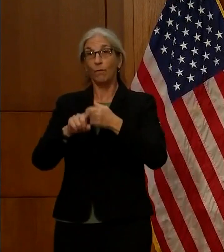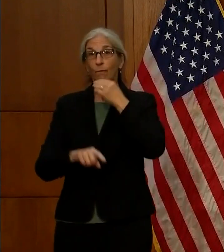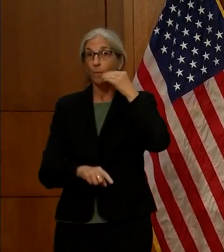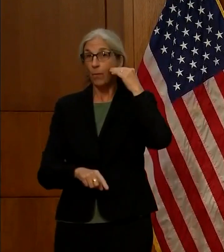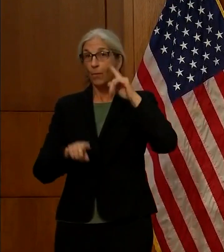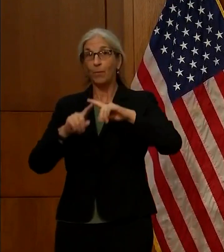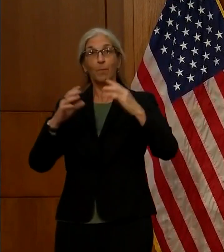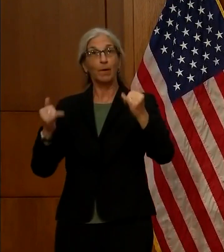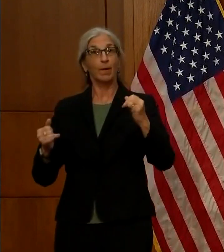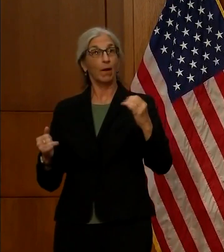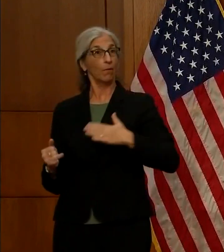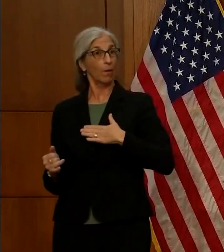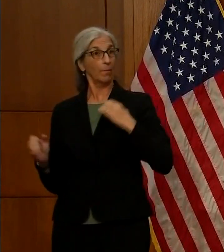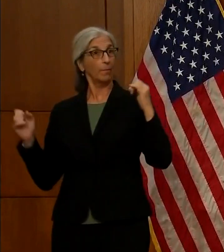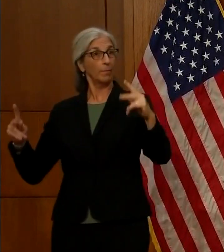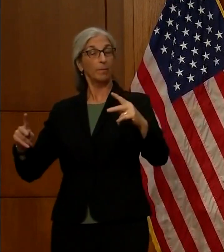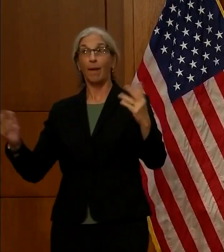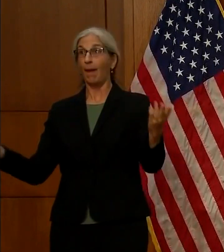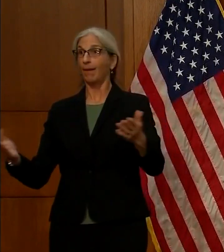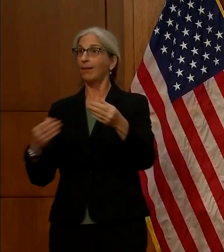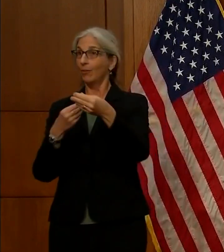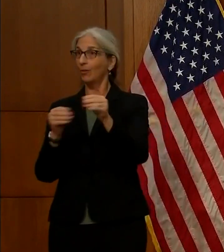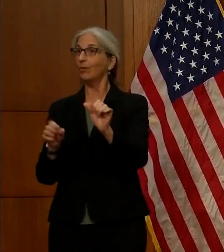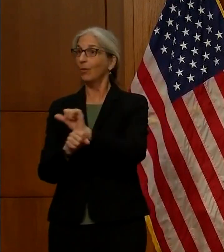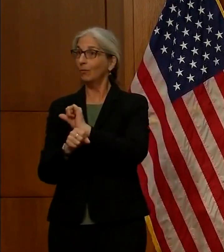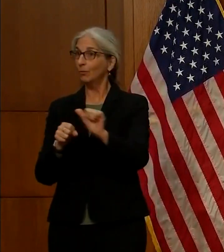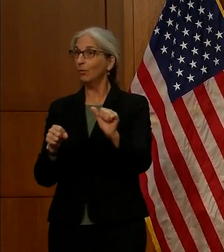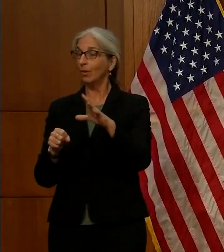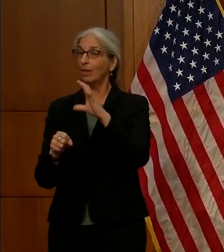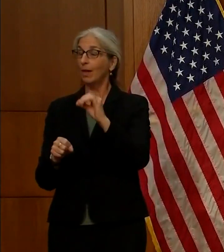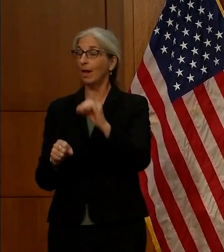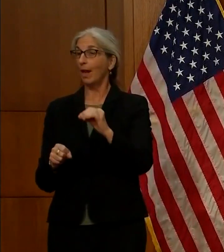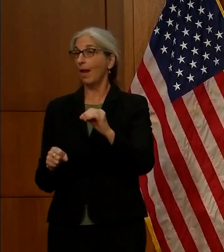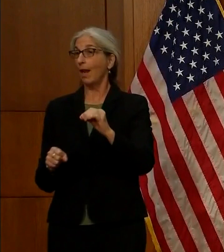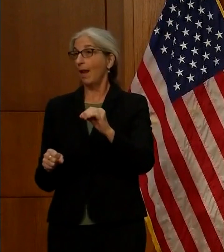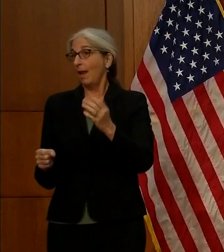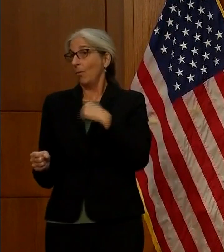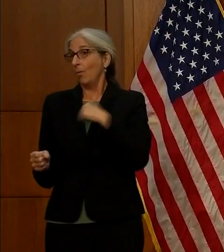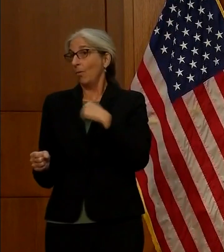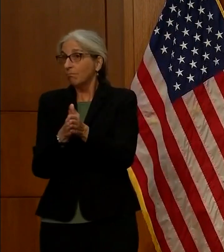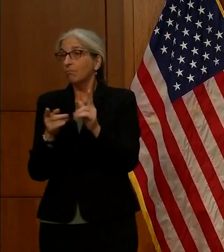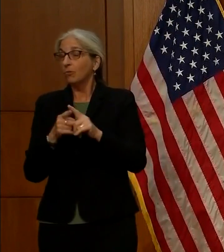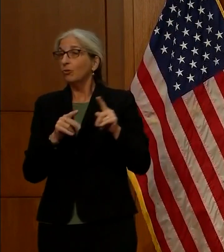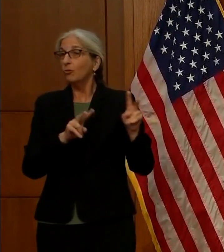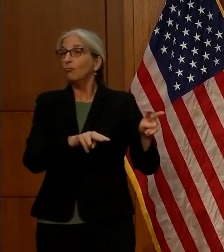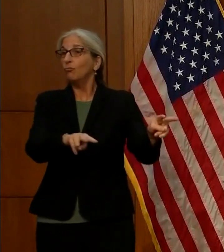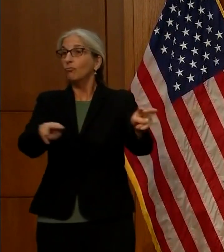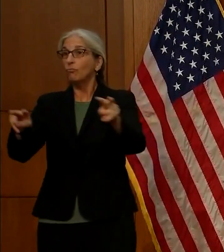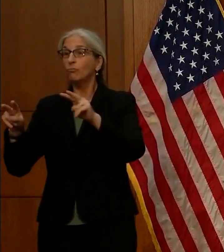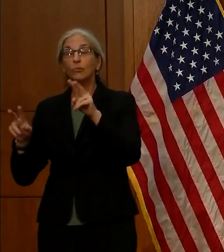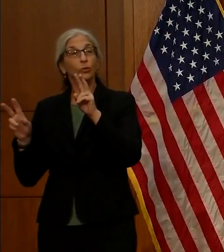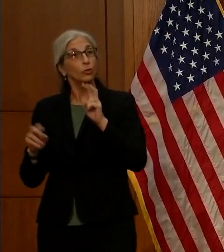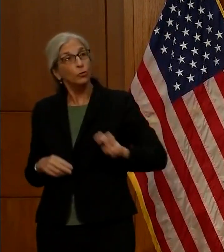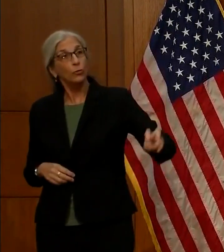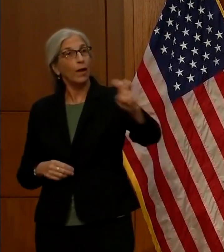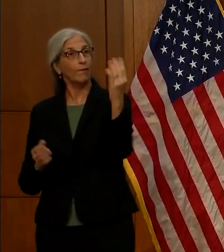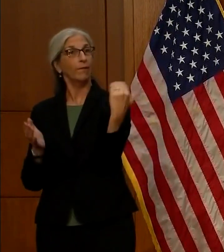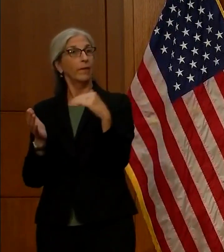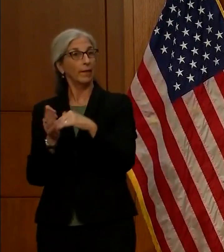WE CONTINUE TO WORK FROM HOME- BUT WE'RE GLAD TO BE BACK- IN THE OFFICE WE LOOK FORWARD TO BEING BACK ON THE ROAD TO.